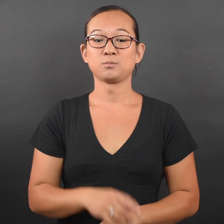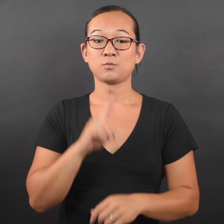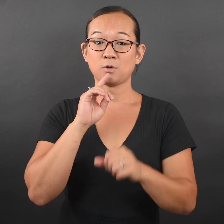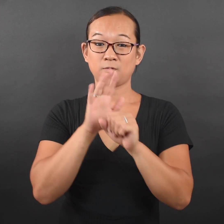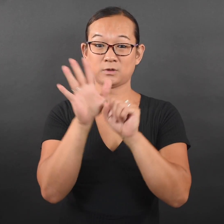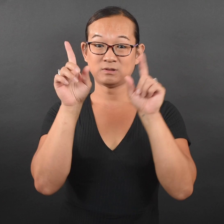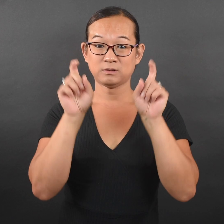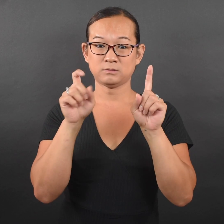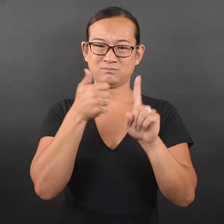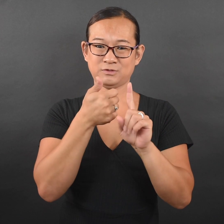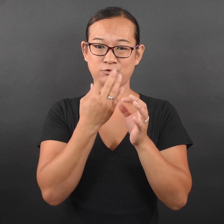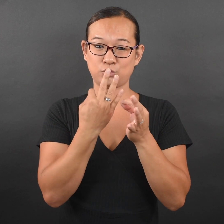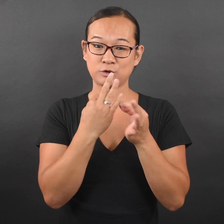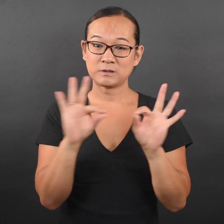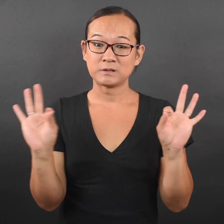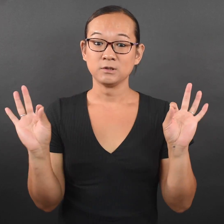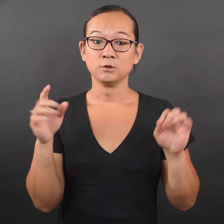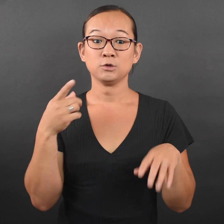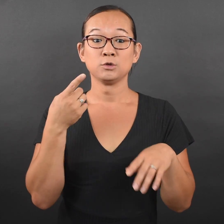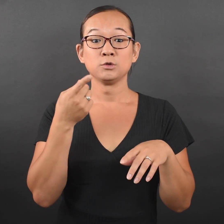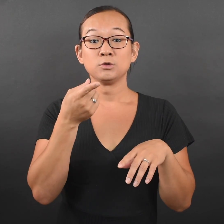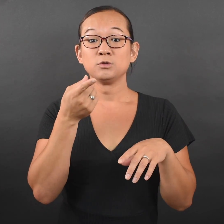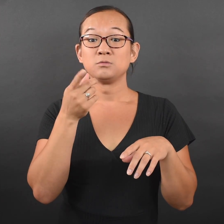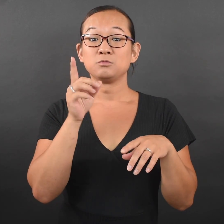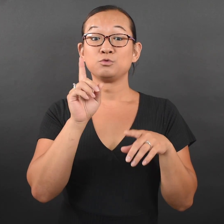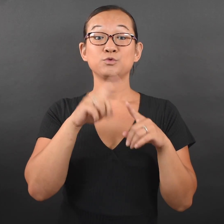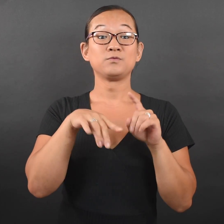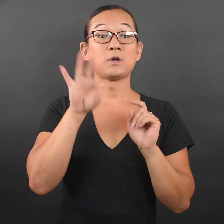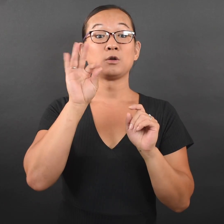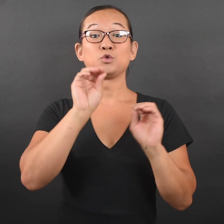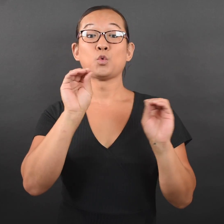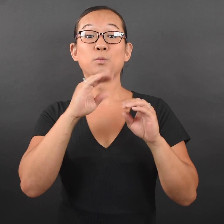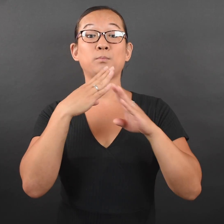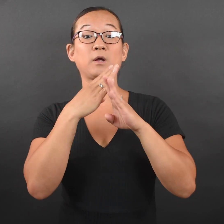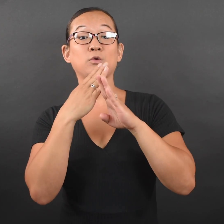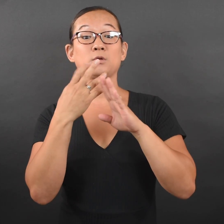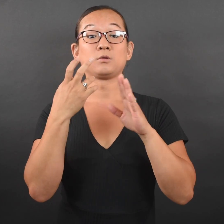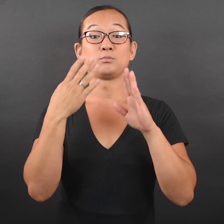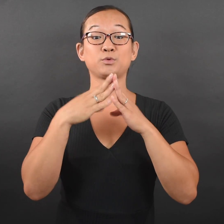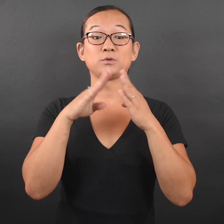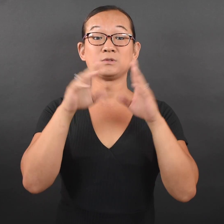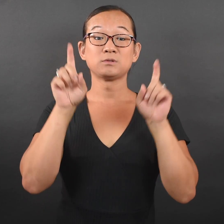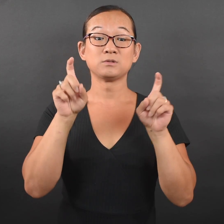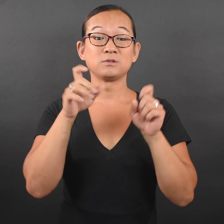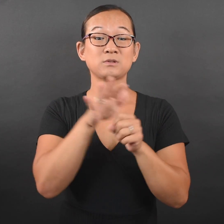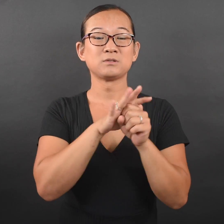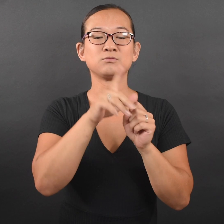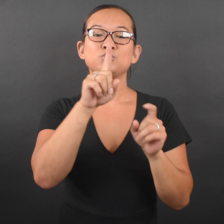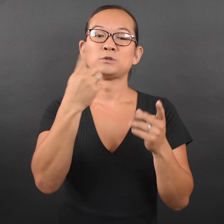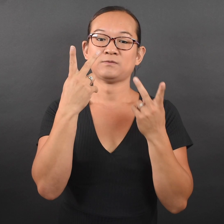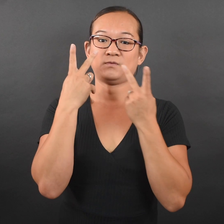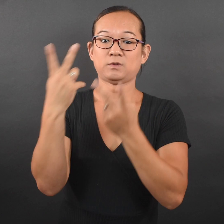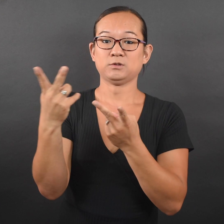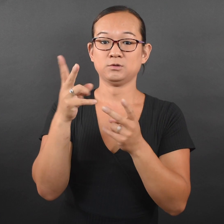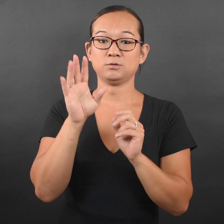COVID-19 testing is free. To find no-barrier community testing sites, visit COVID-19